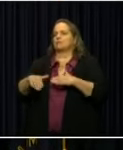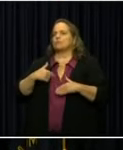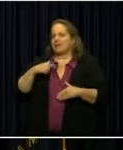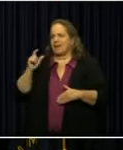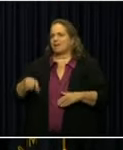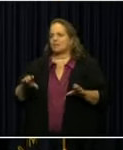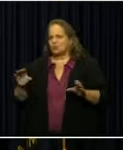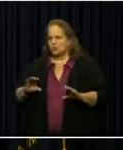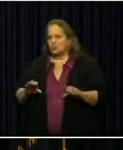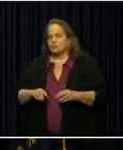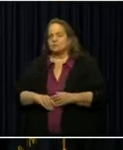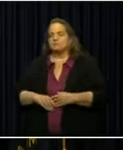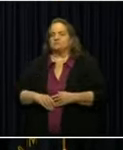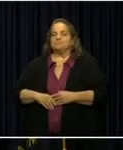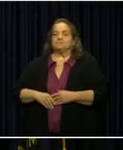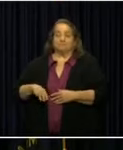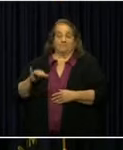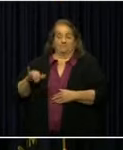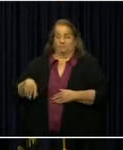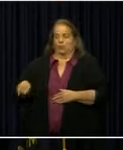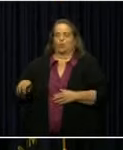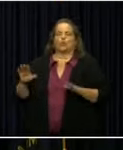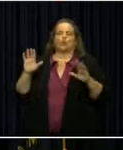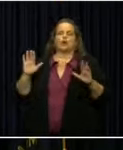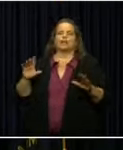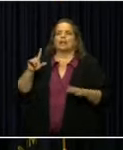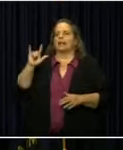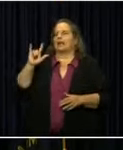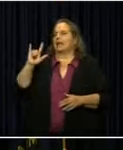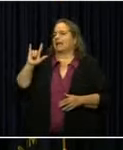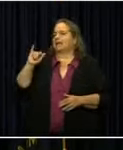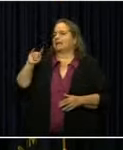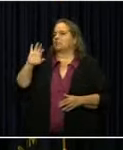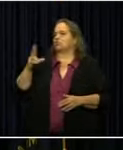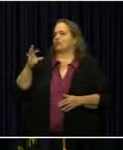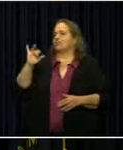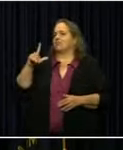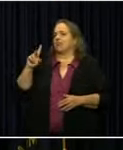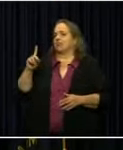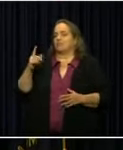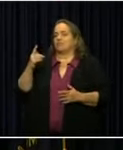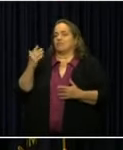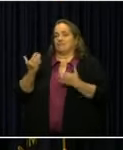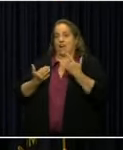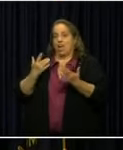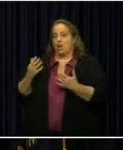AND I -- THE CHALK ART HAS BEEN